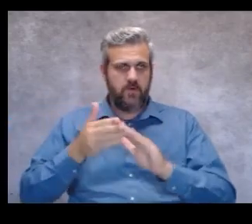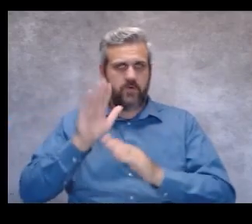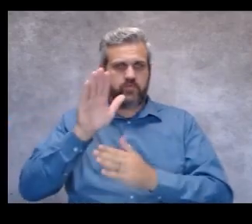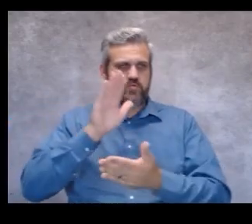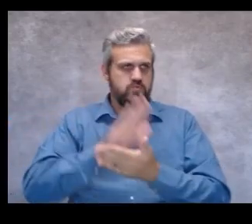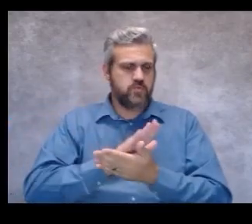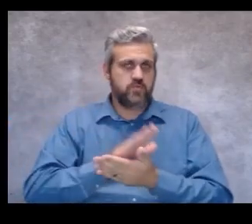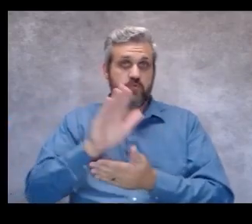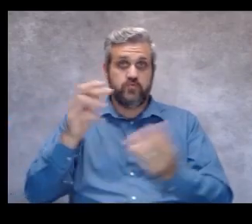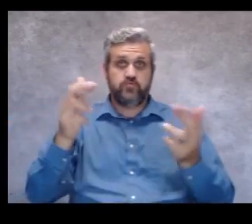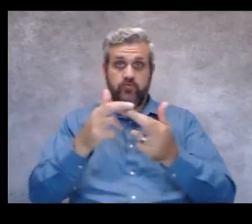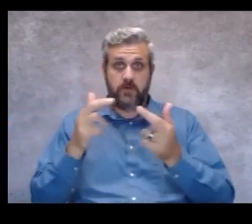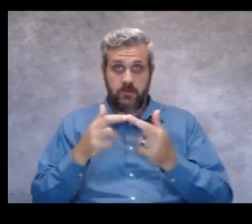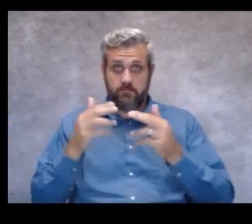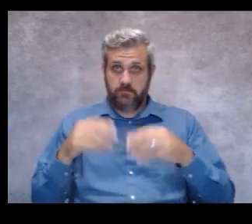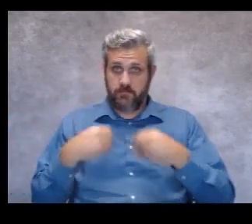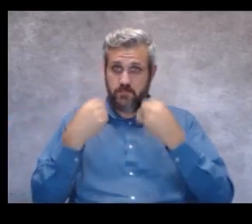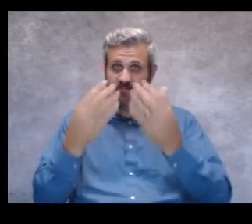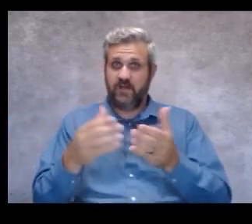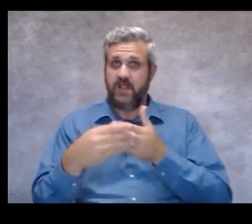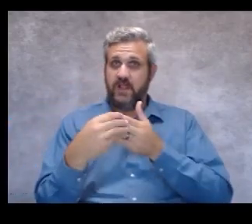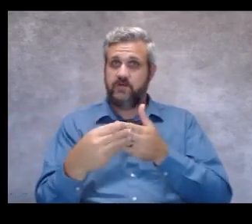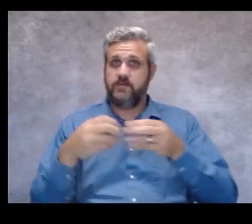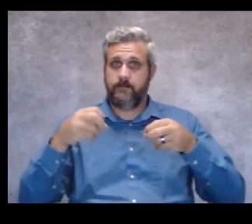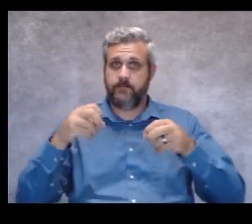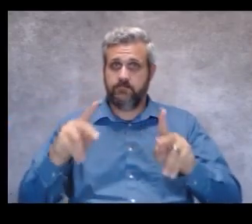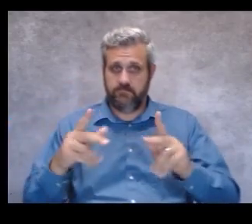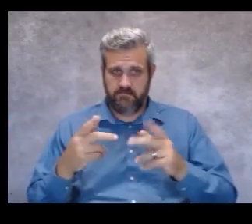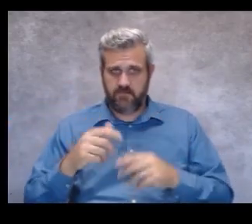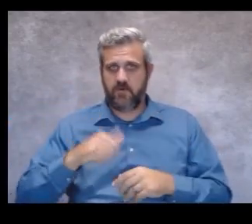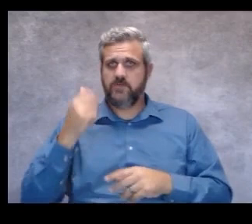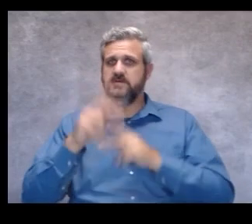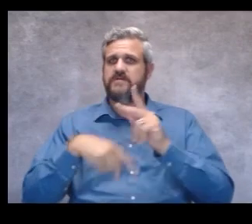school or region that could offer leadership opportunities or other types